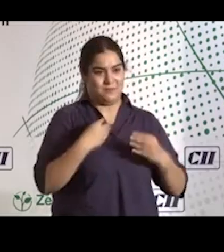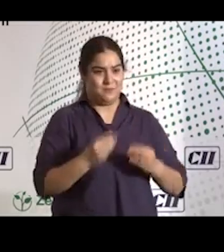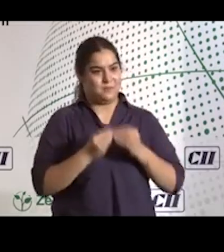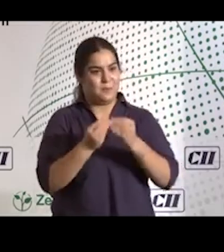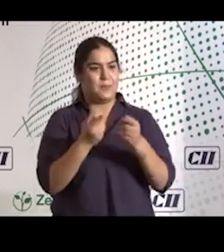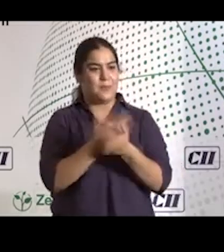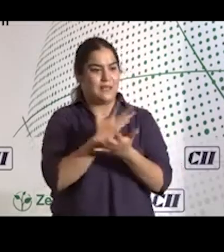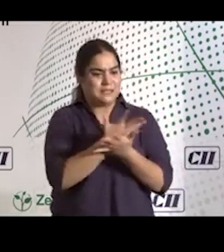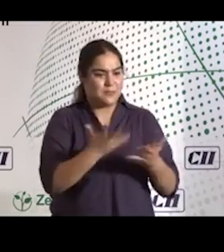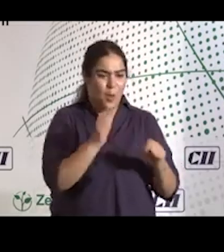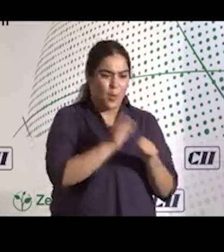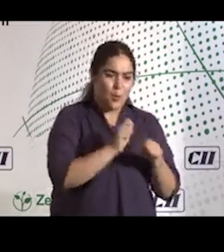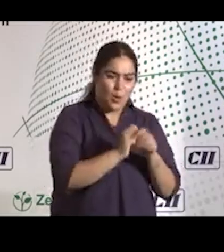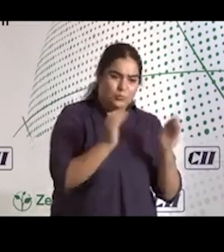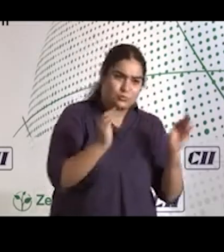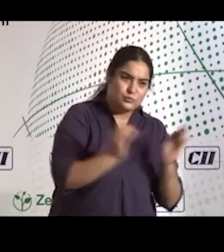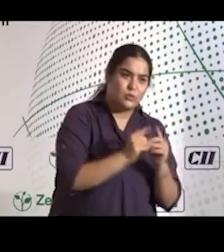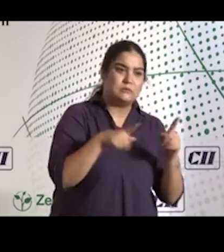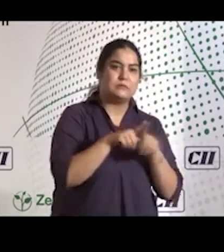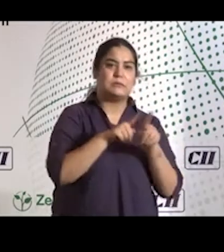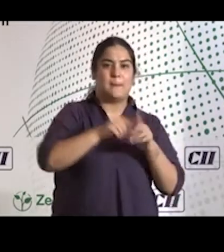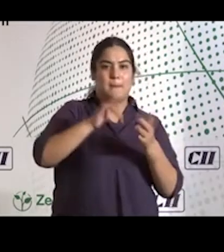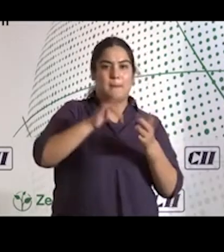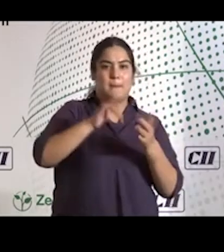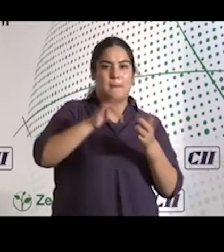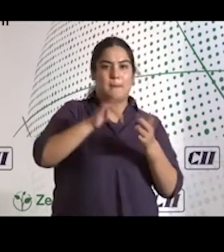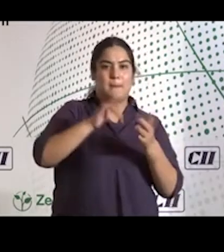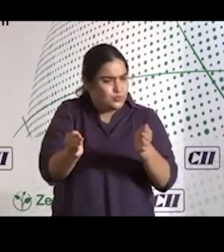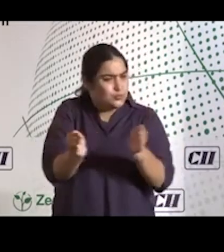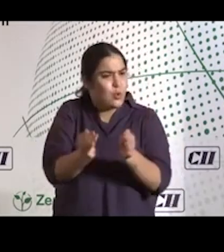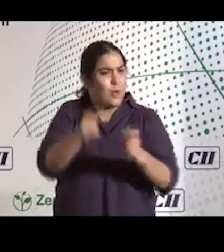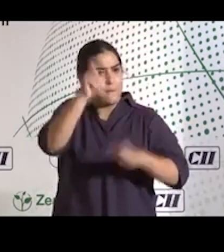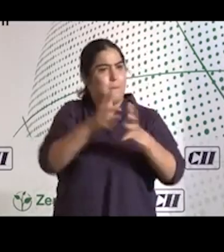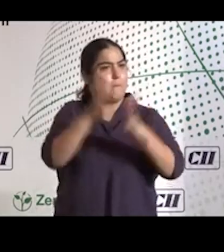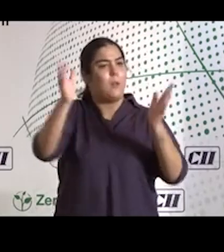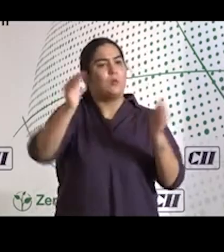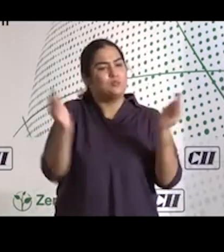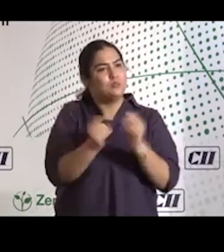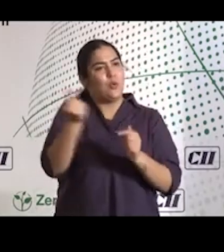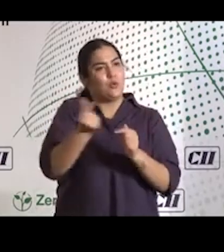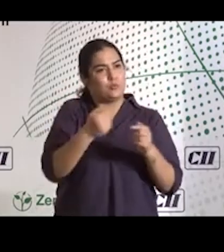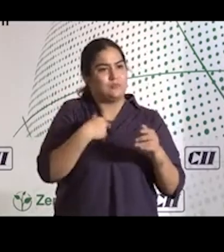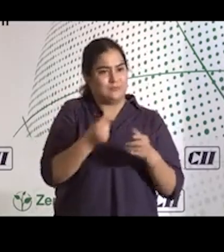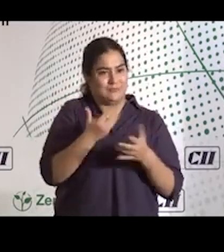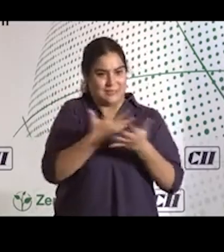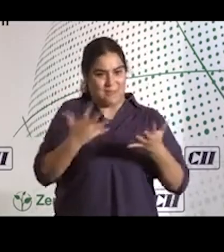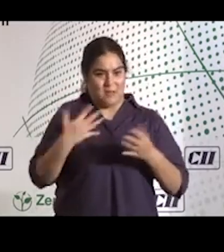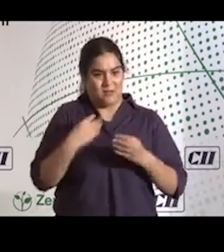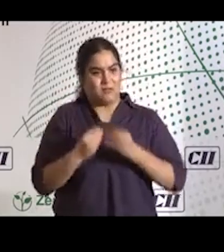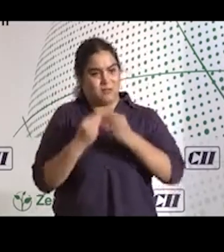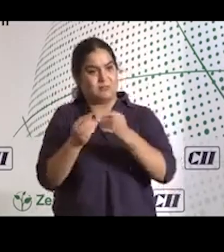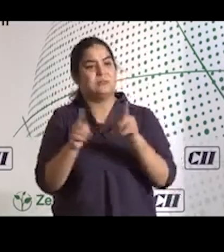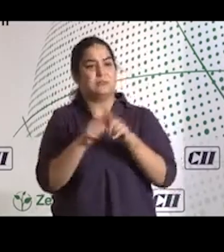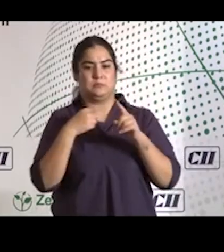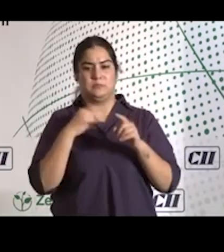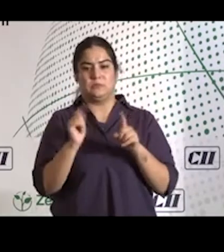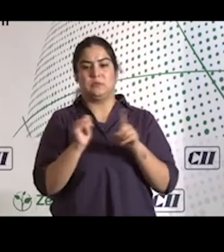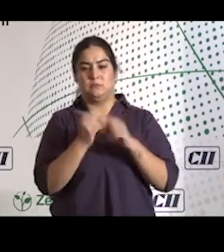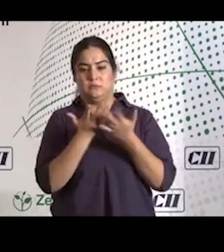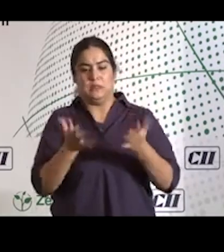could work only for a small section of people to see. Because we have these three products in this category,